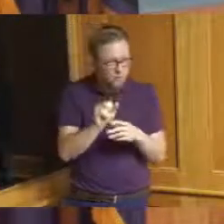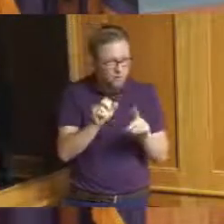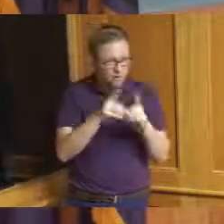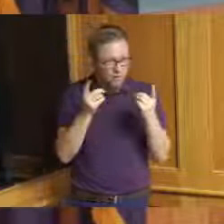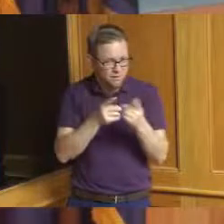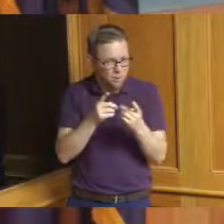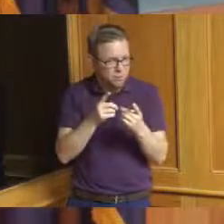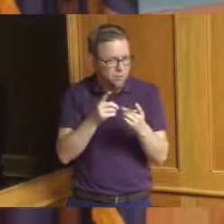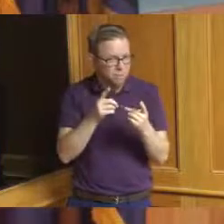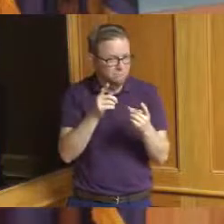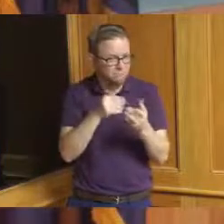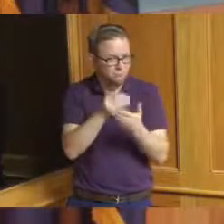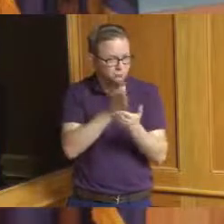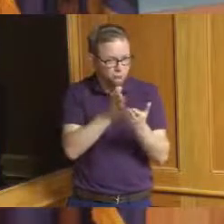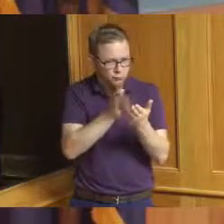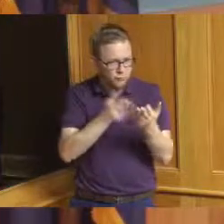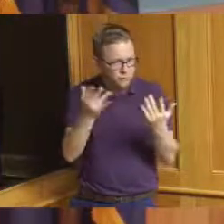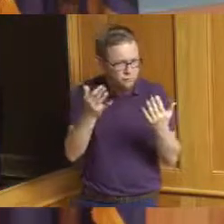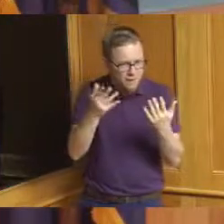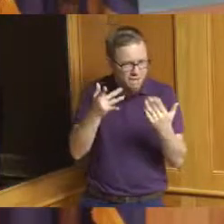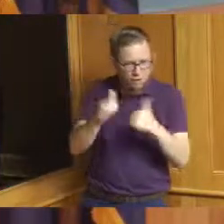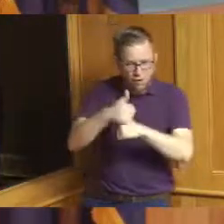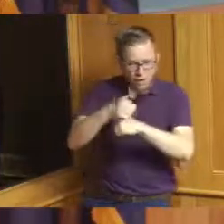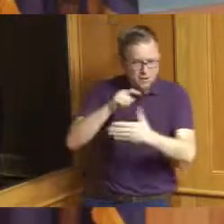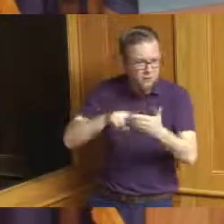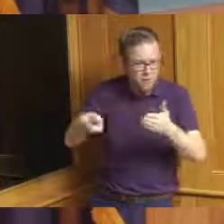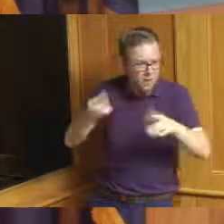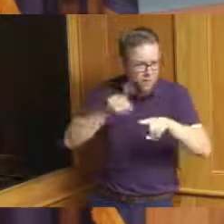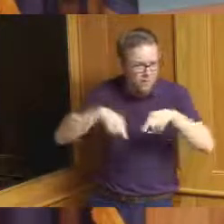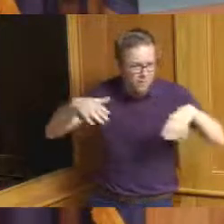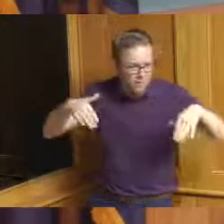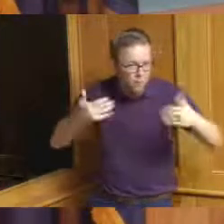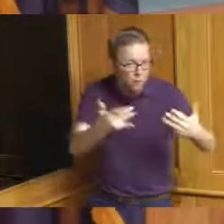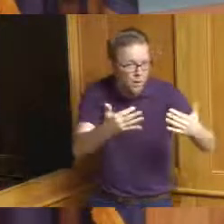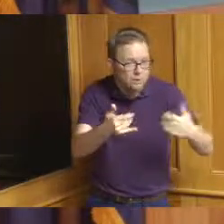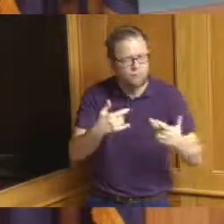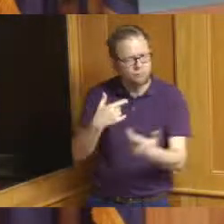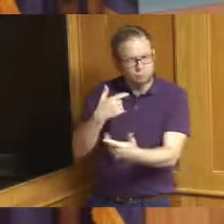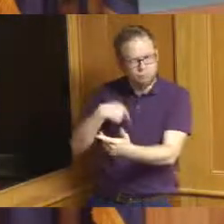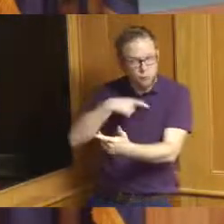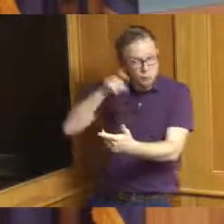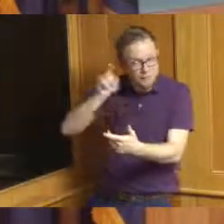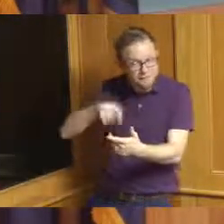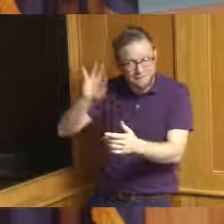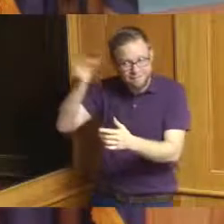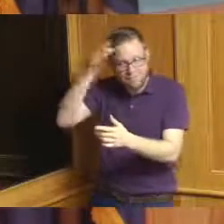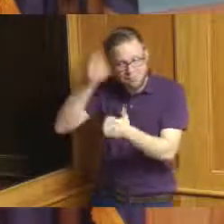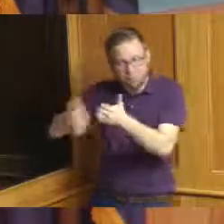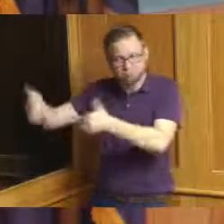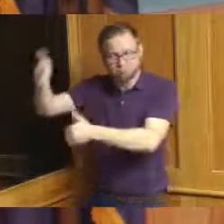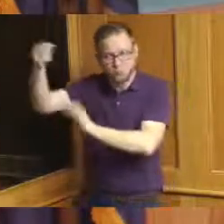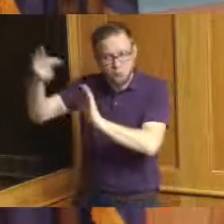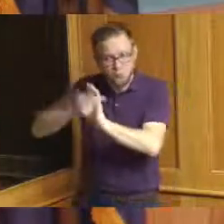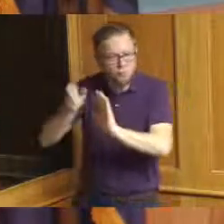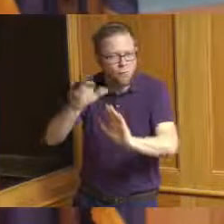one is it is it the u.s treasury or we don't have to have the us treasury we need clarity because